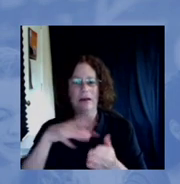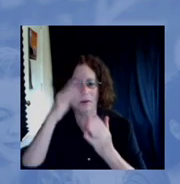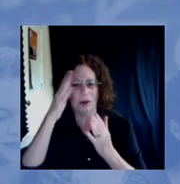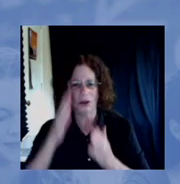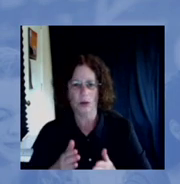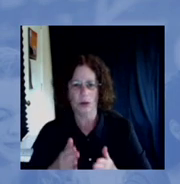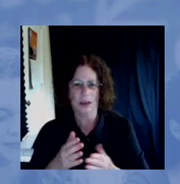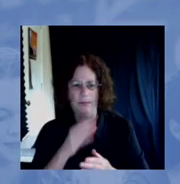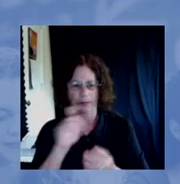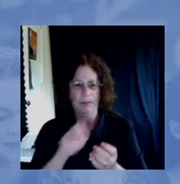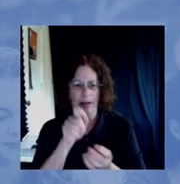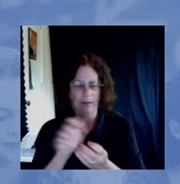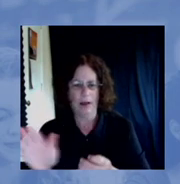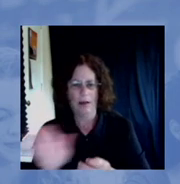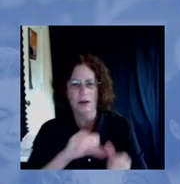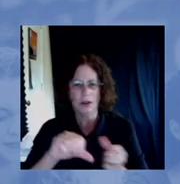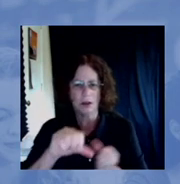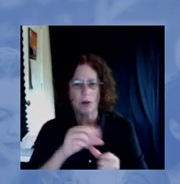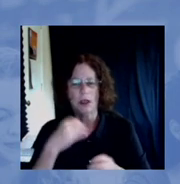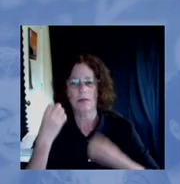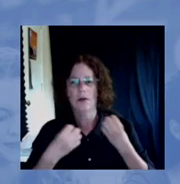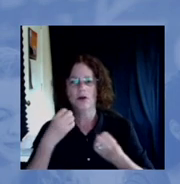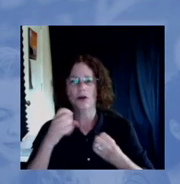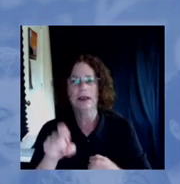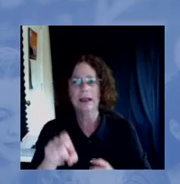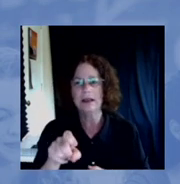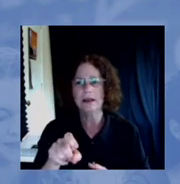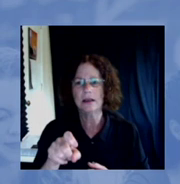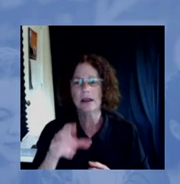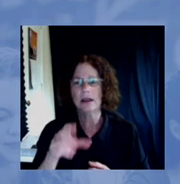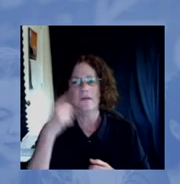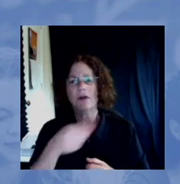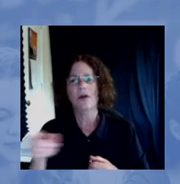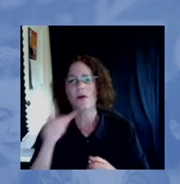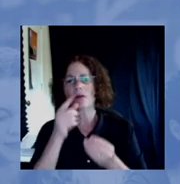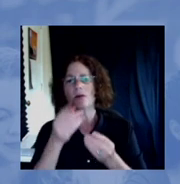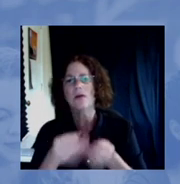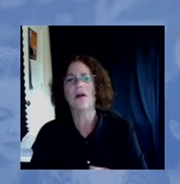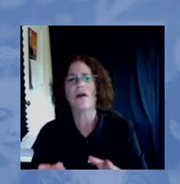THEIR SOCIAL, EMOTIONAL NEEDS AND FOR THOSE THAT HAVE LOST THE MOST INSTRUCTIONAL TIME